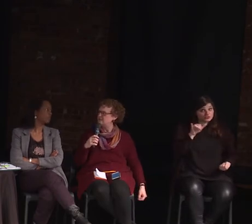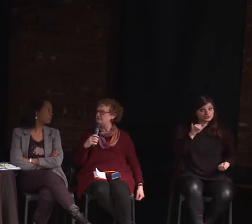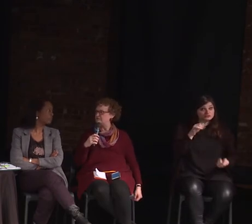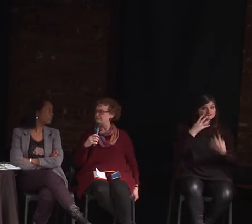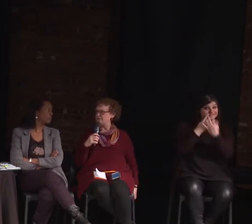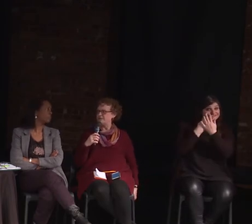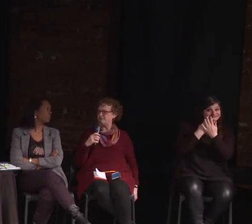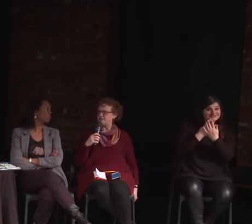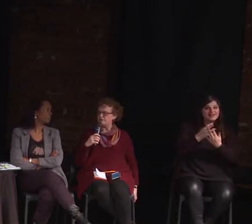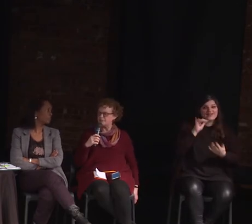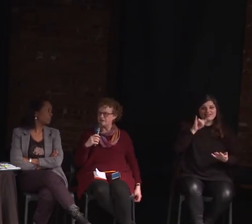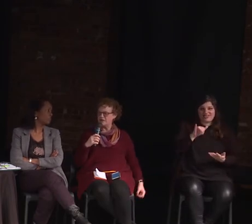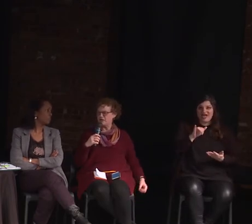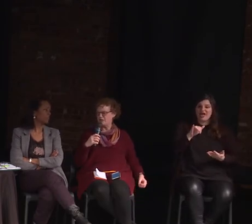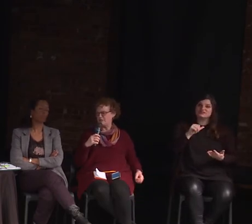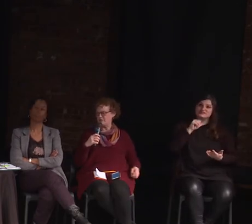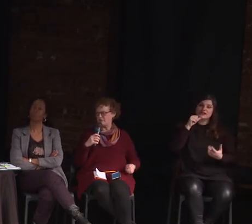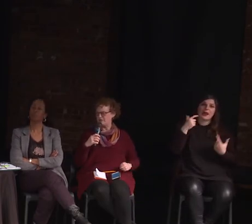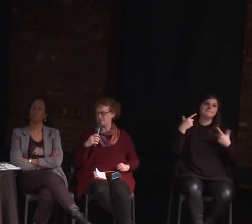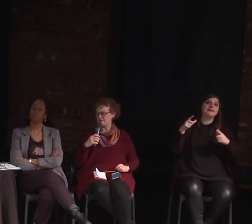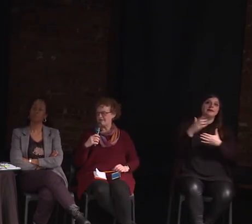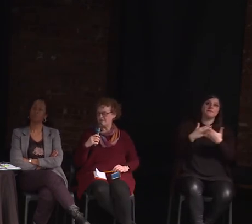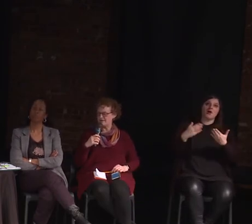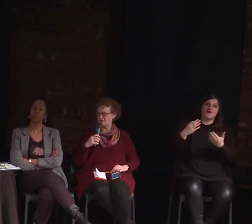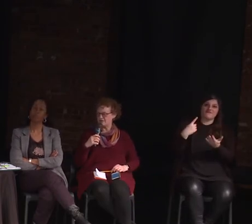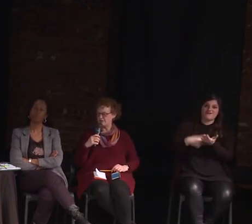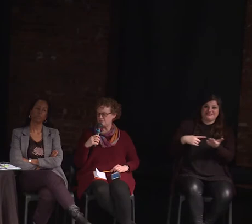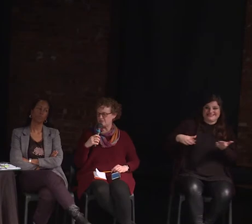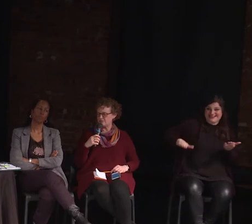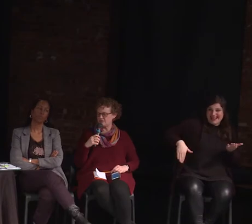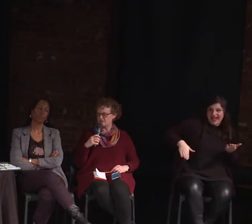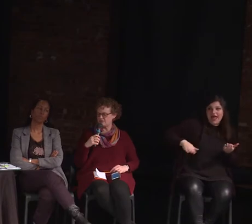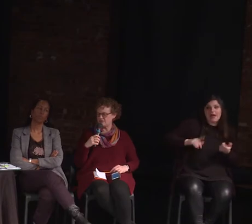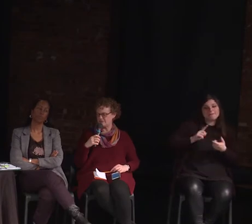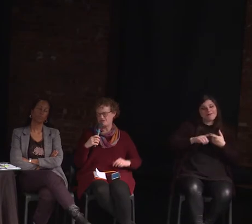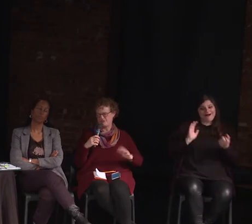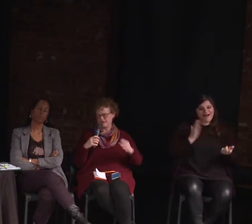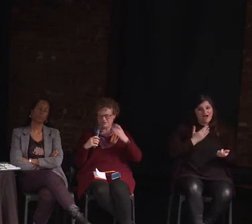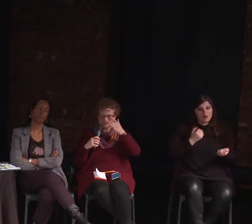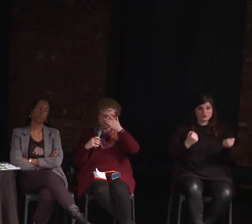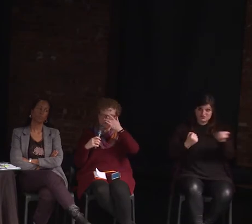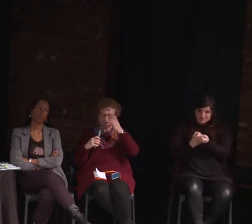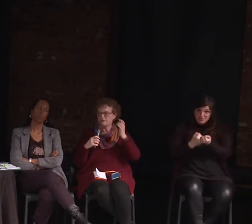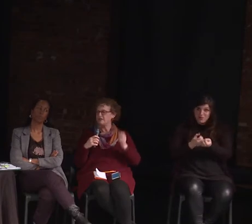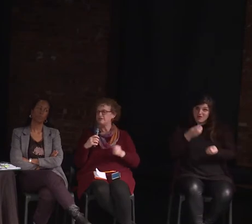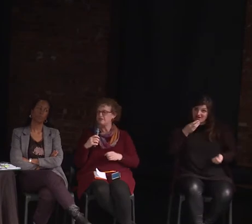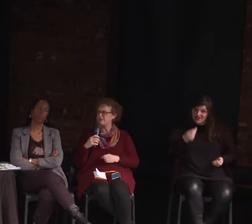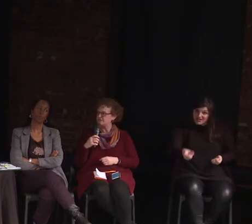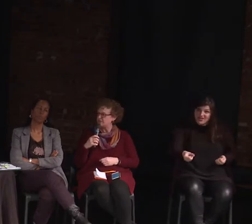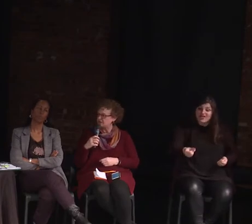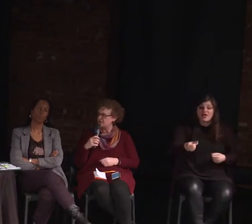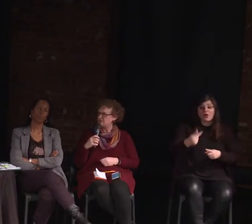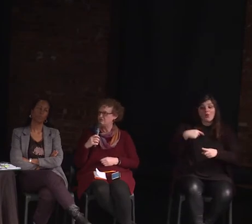this conversation yet. Our support in this area which was actually led by our higher education colleagues that